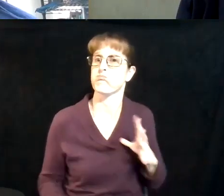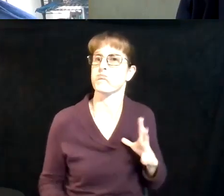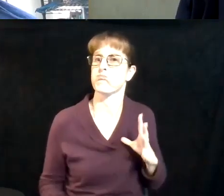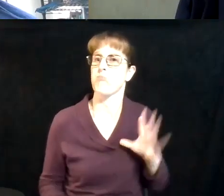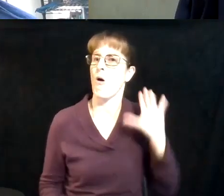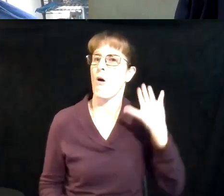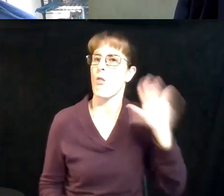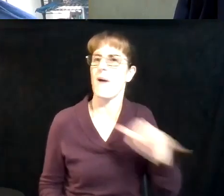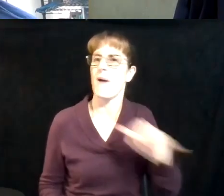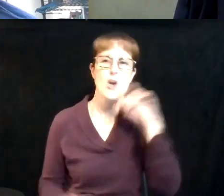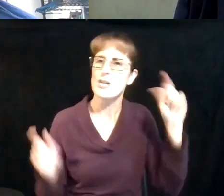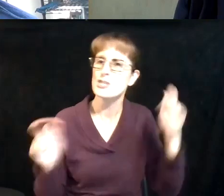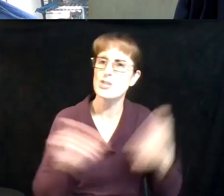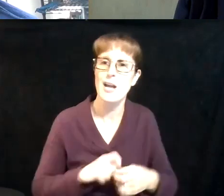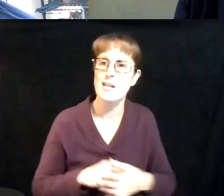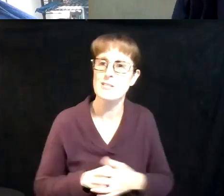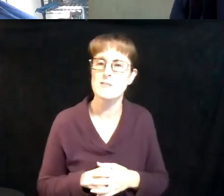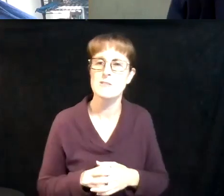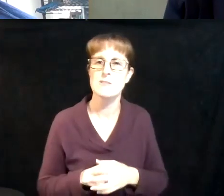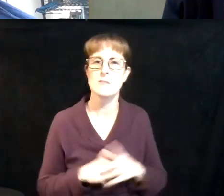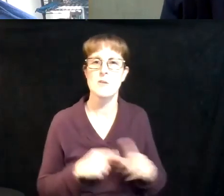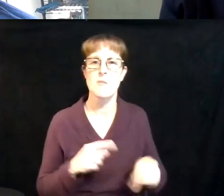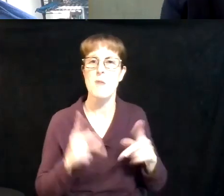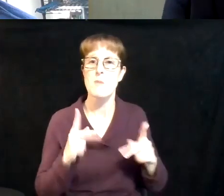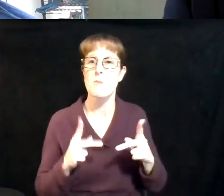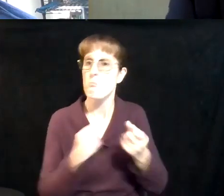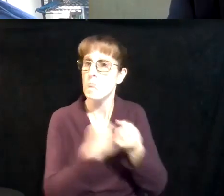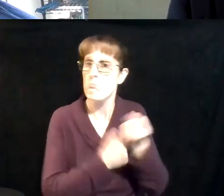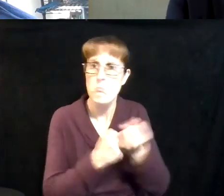collaborated with BRI or JRC over the years